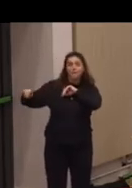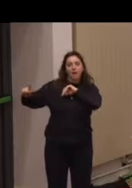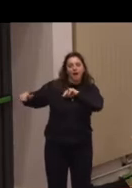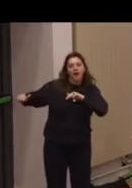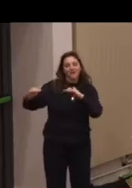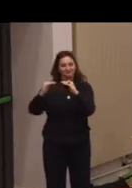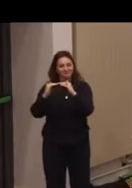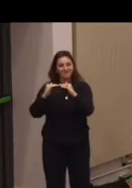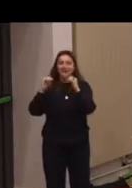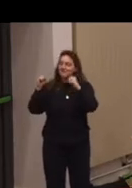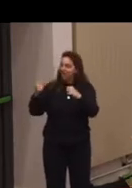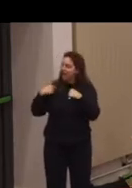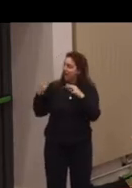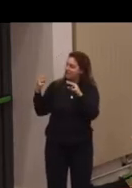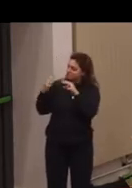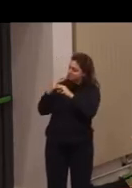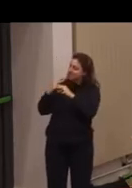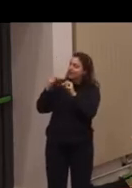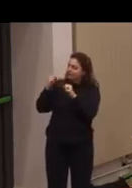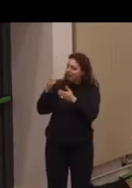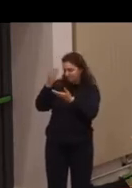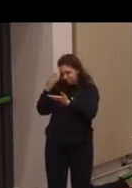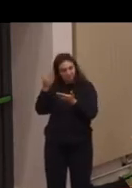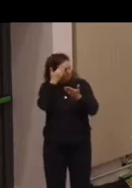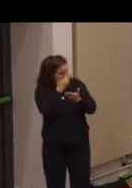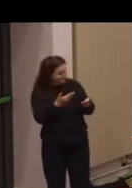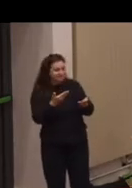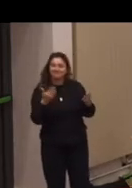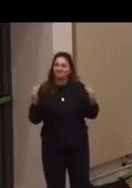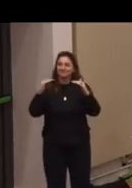in children, developing those protective networks, supporting their inclusion. It's again very